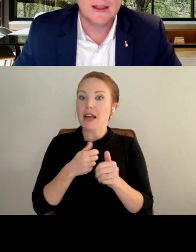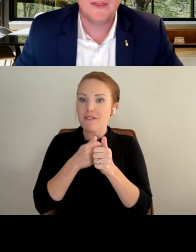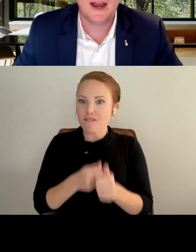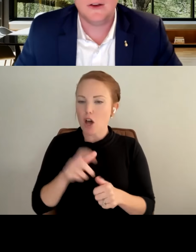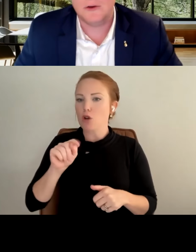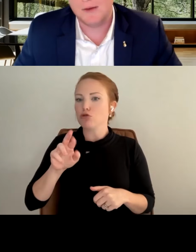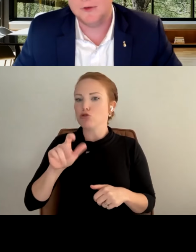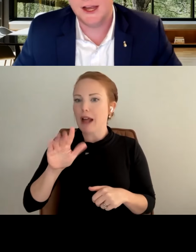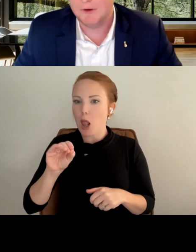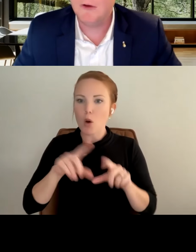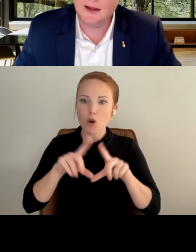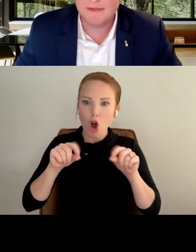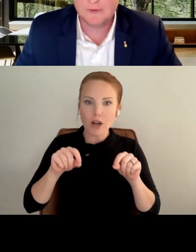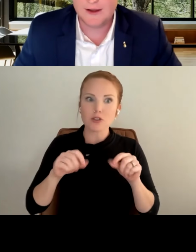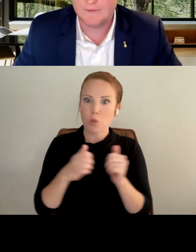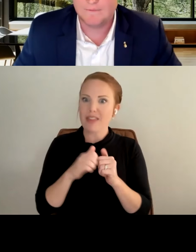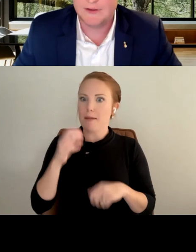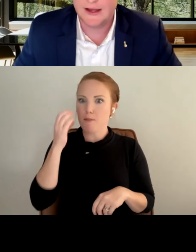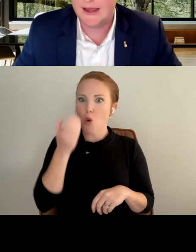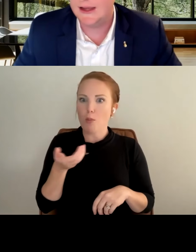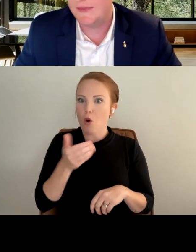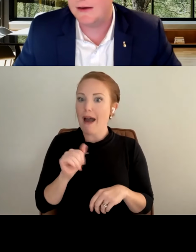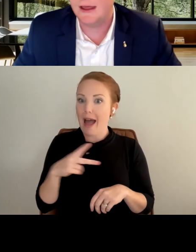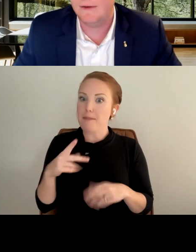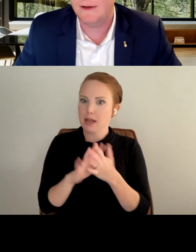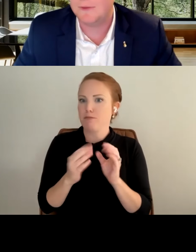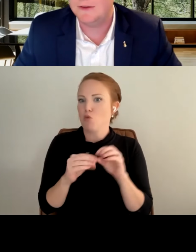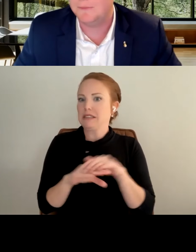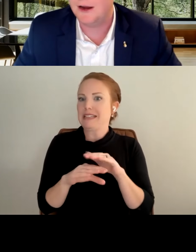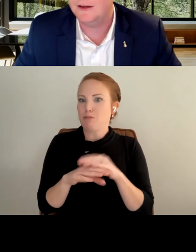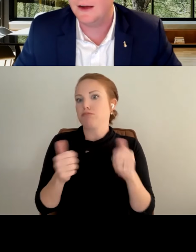that I could do on a mobile app. Okay, that's fine and again that affects maybe some pricing